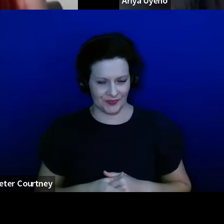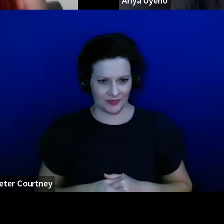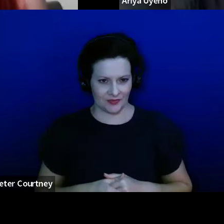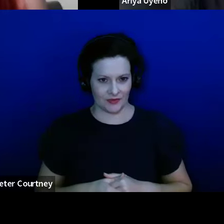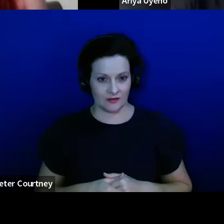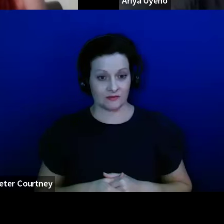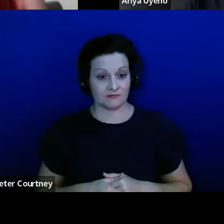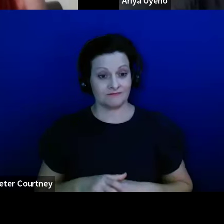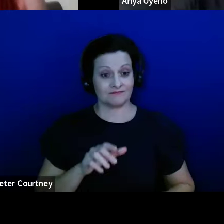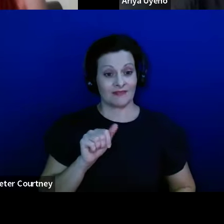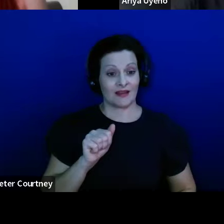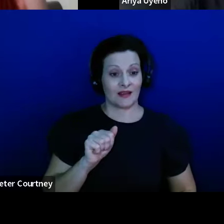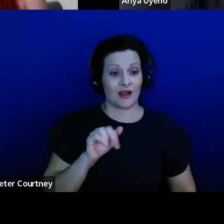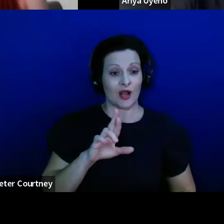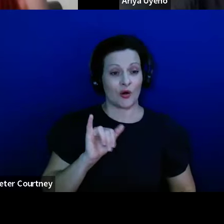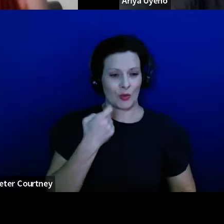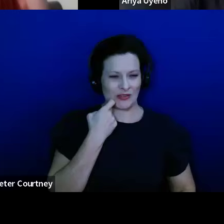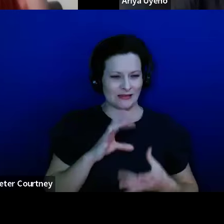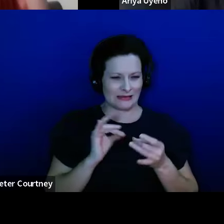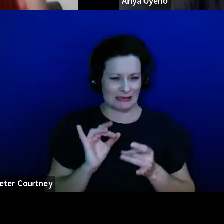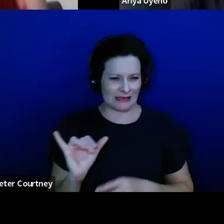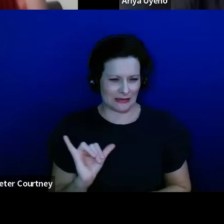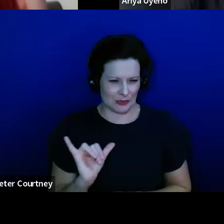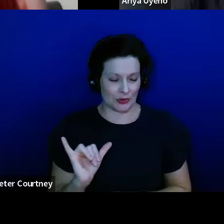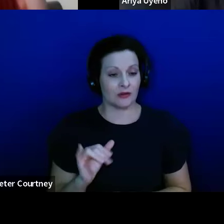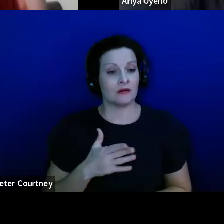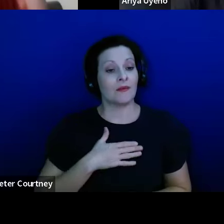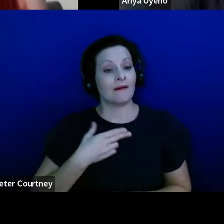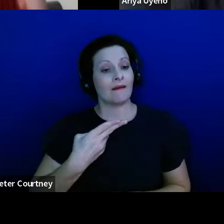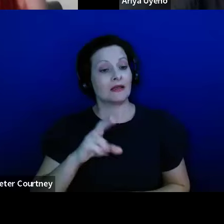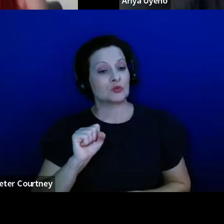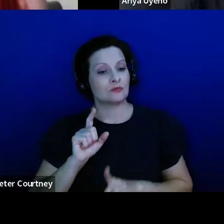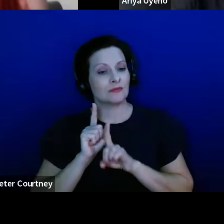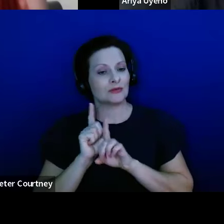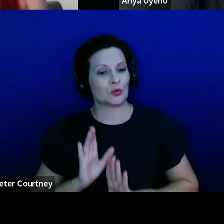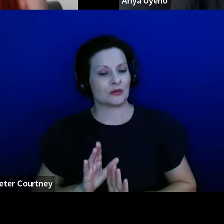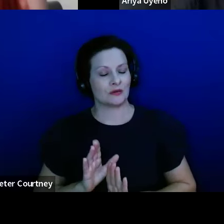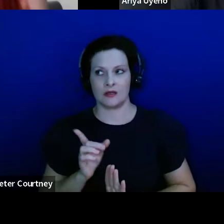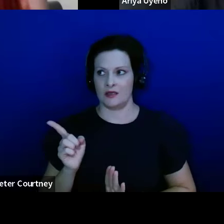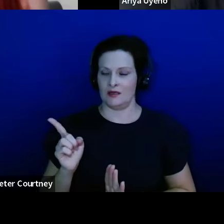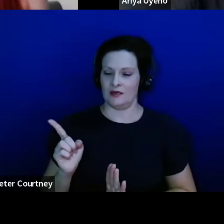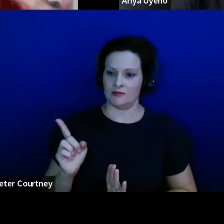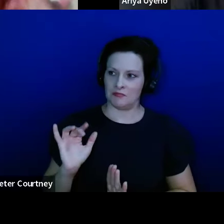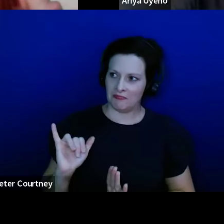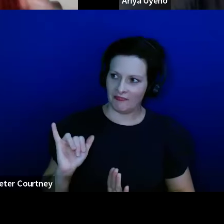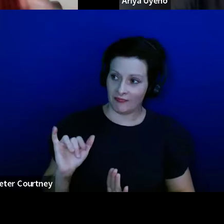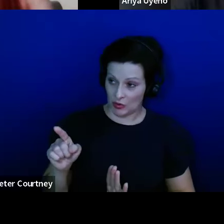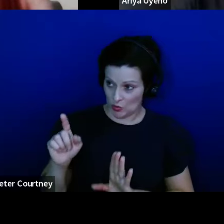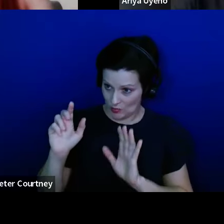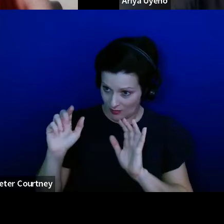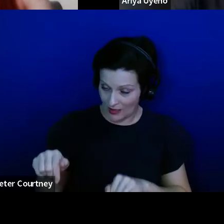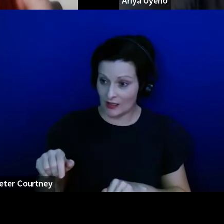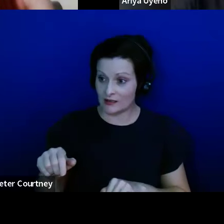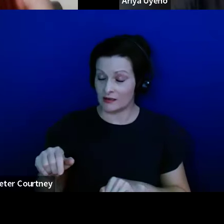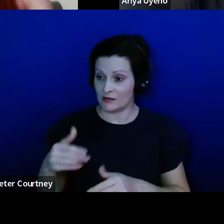to Ariya, if it were not for my high school mentor, showing me you can get a really good job